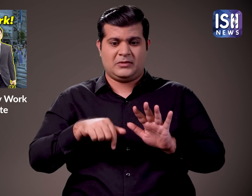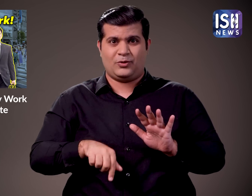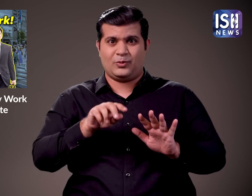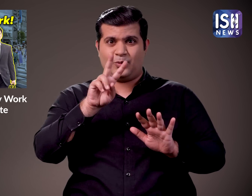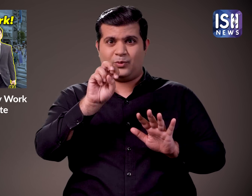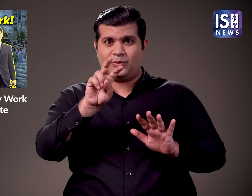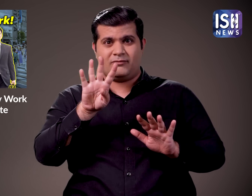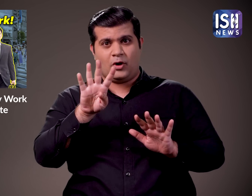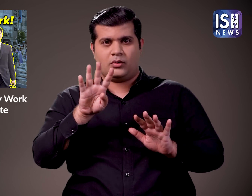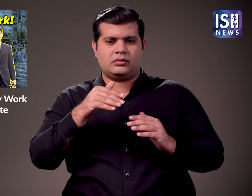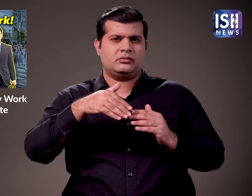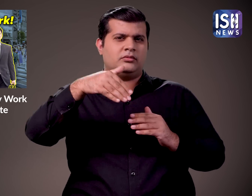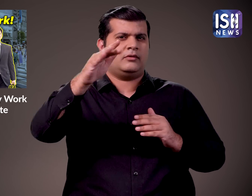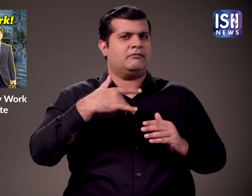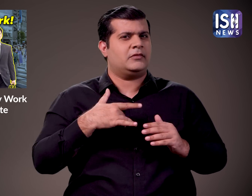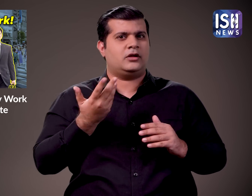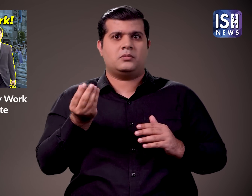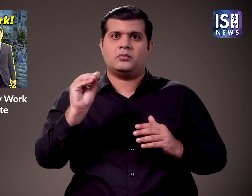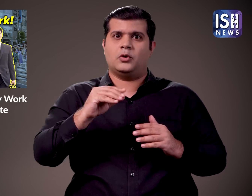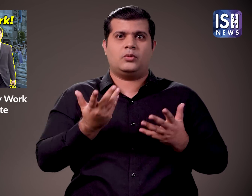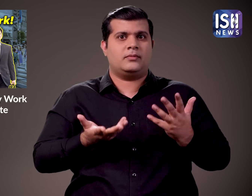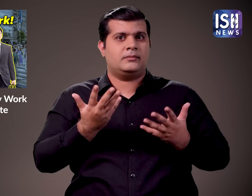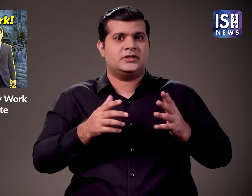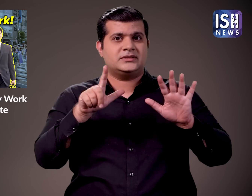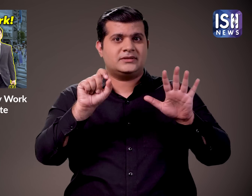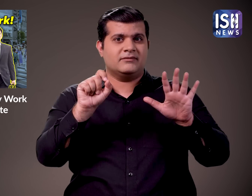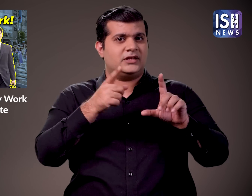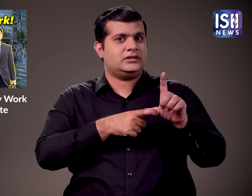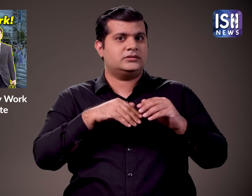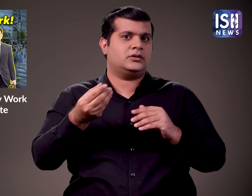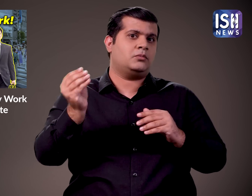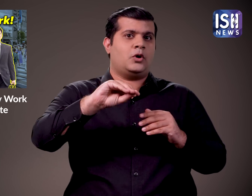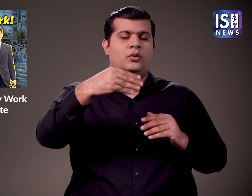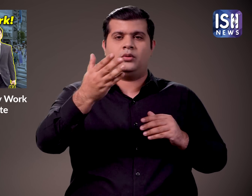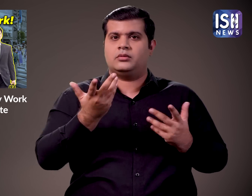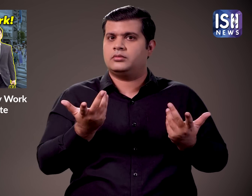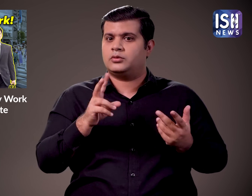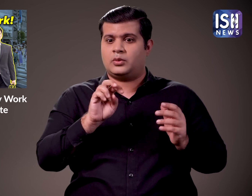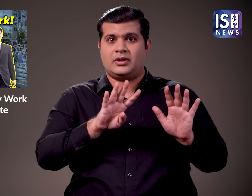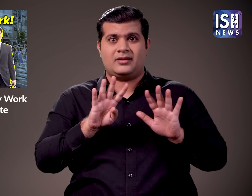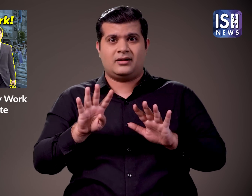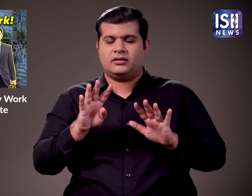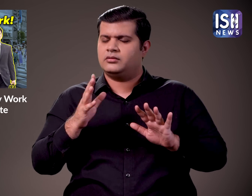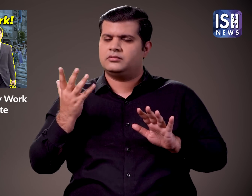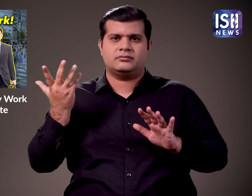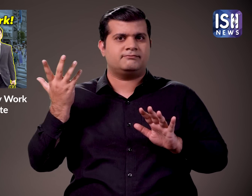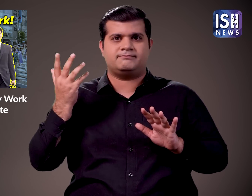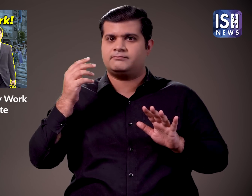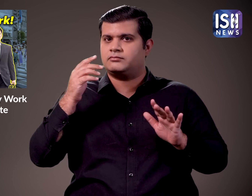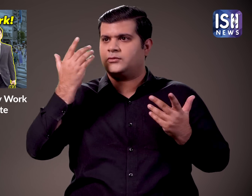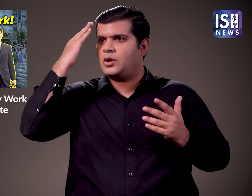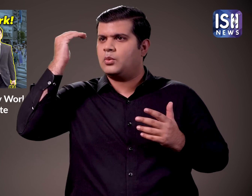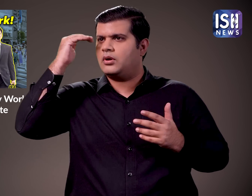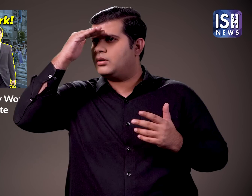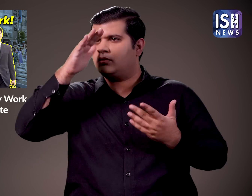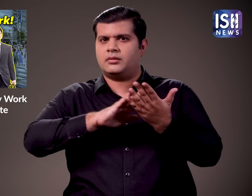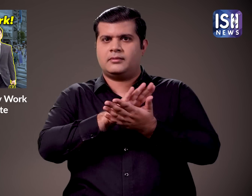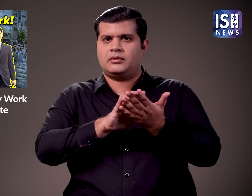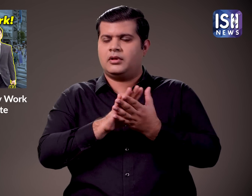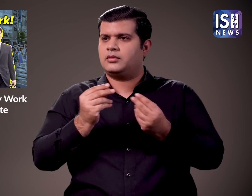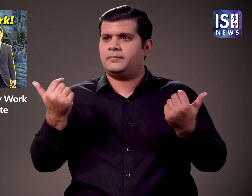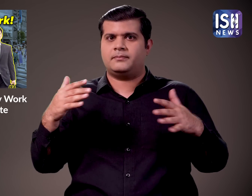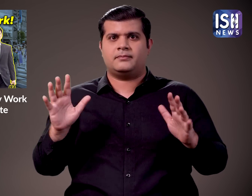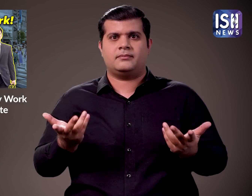We are now in 2024. Maybe in another 70 years, i.e. by 2099, South Korea could disappear.